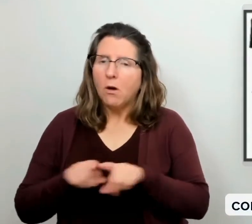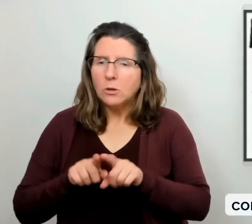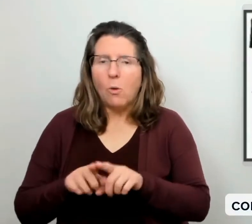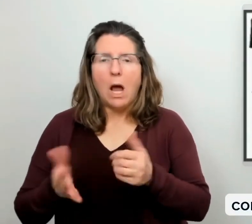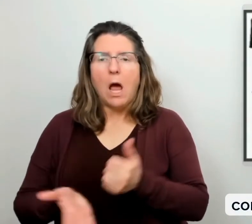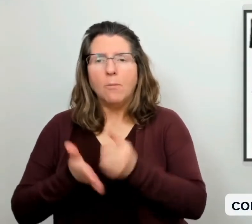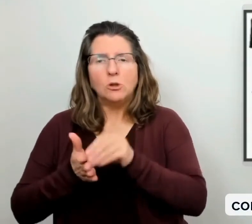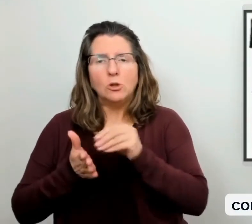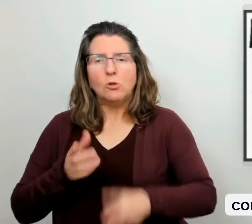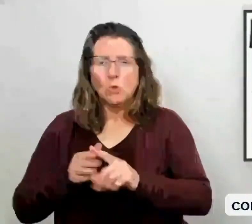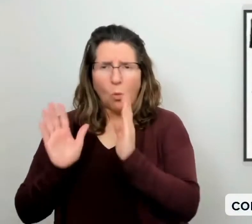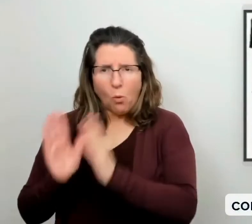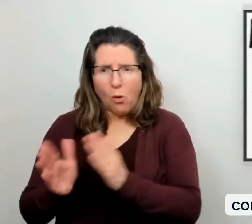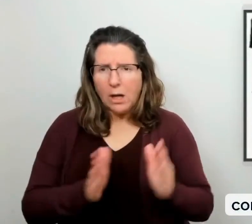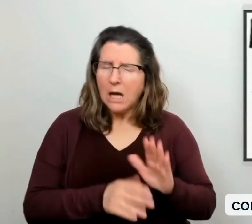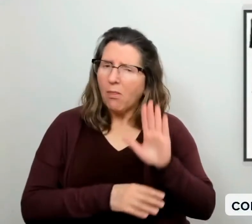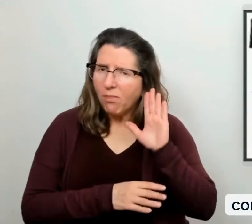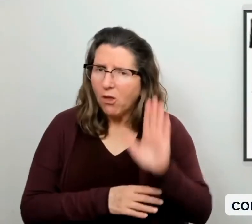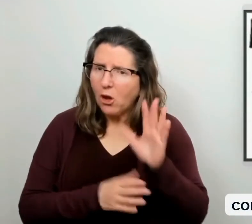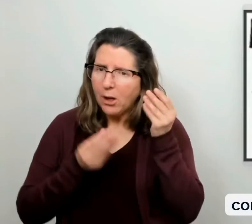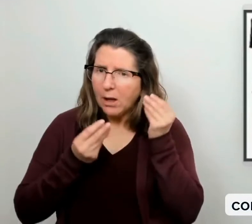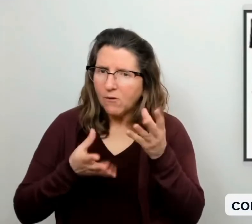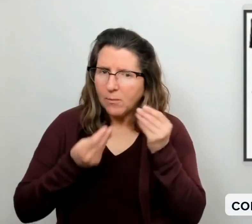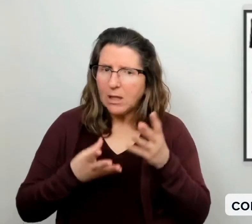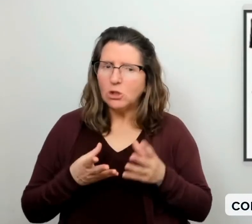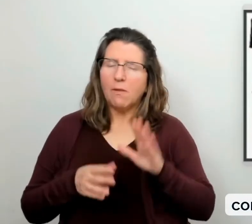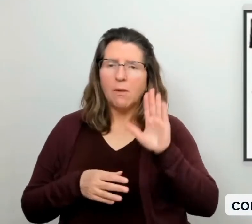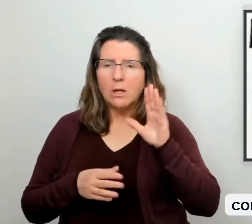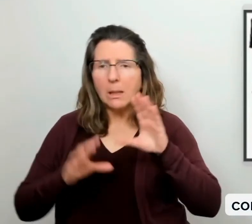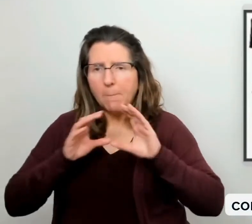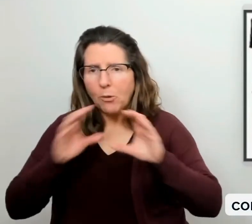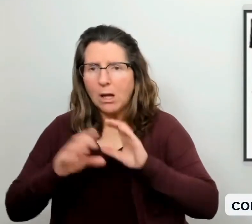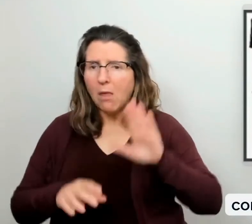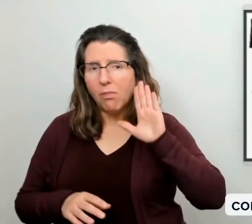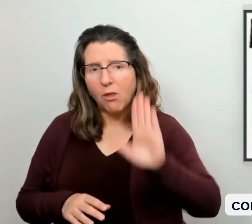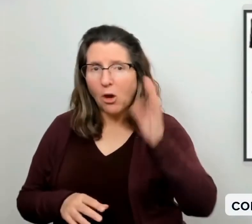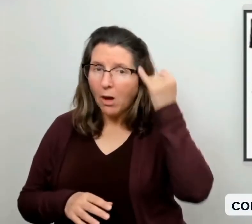Second, performance improved in organizing and communicating ideas.